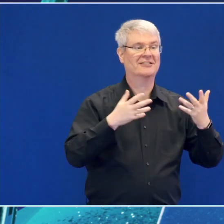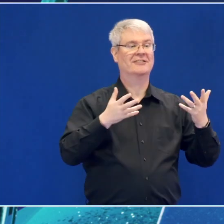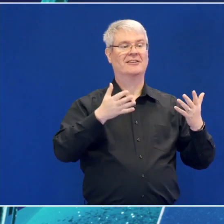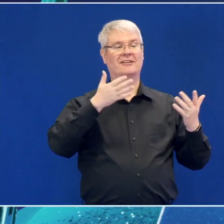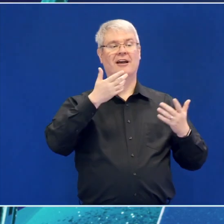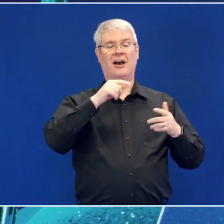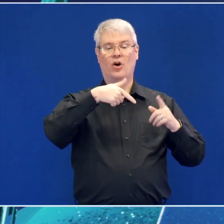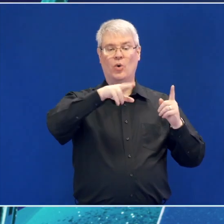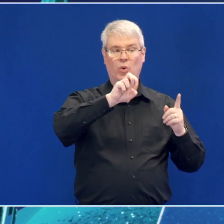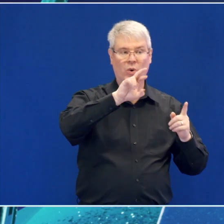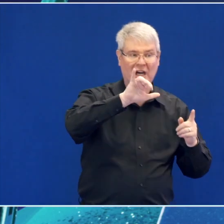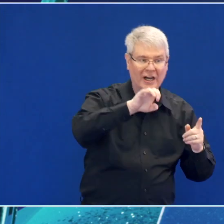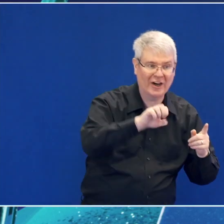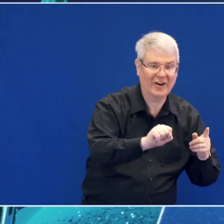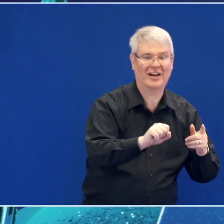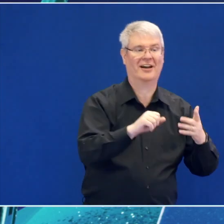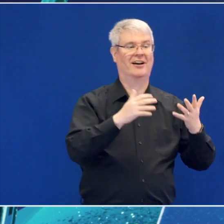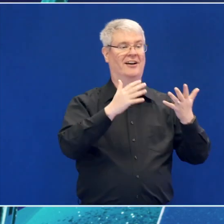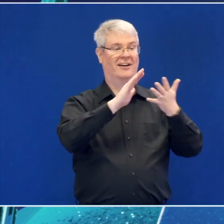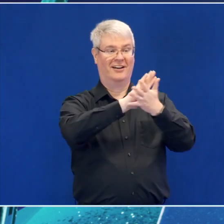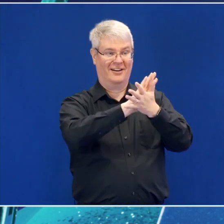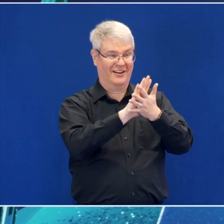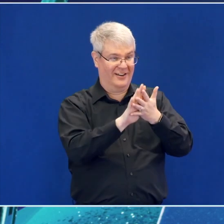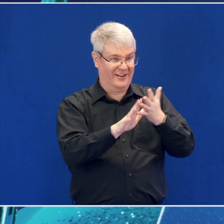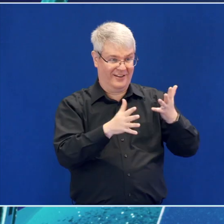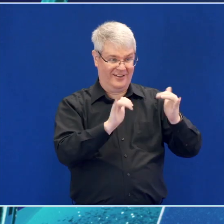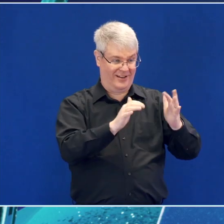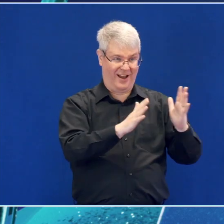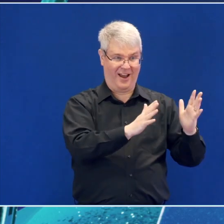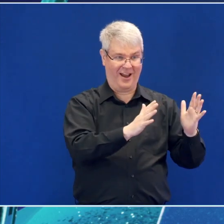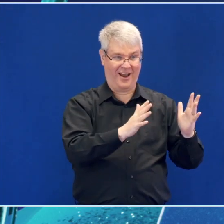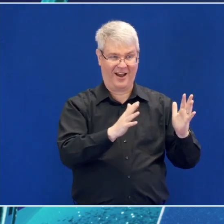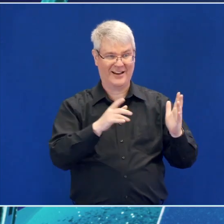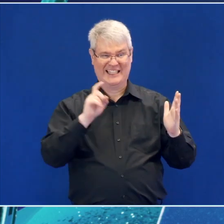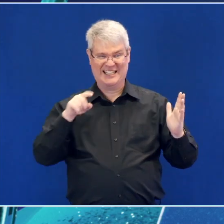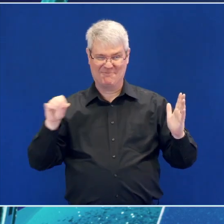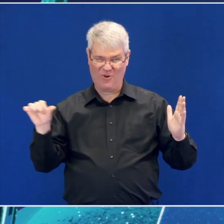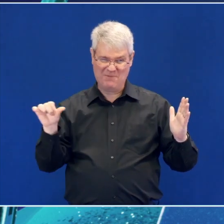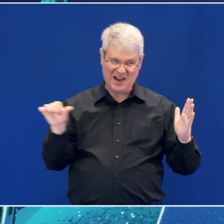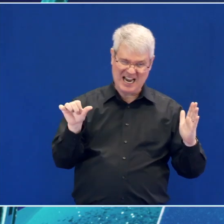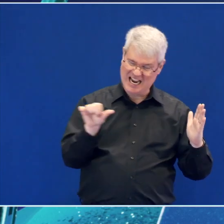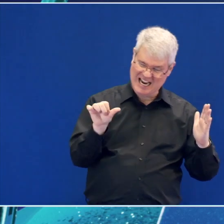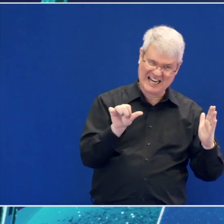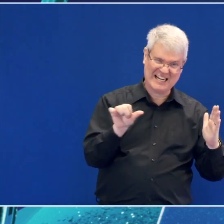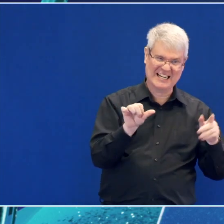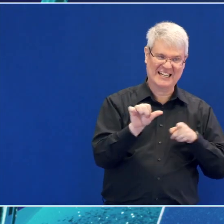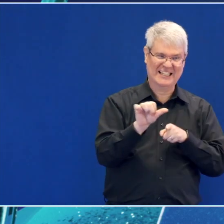But where it's moving towards is sort of fully agentic development where you have humans at particular points.